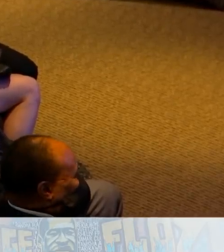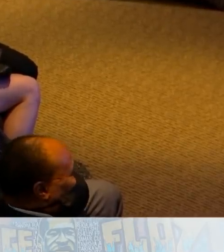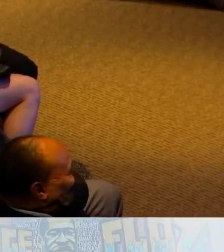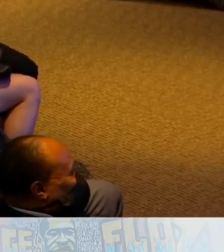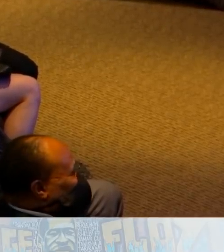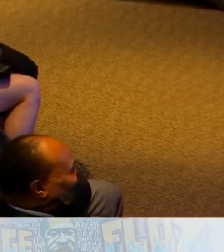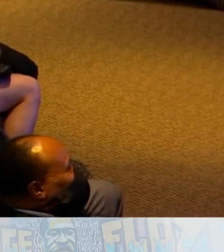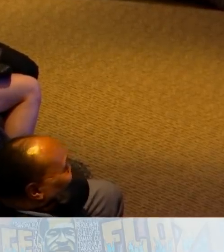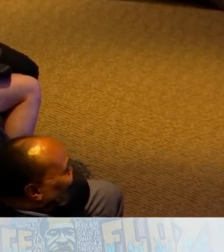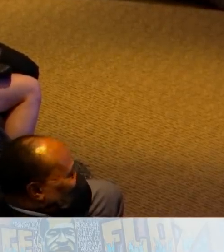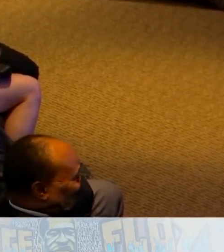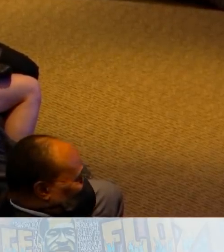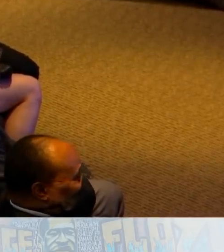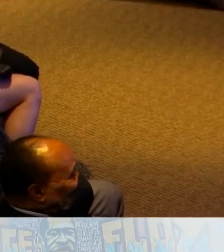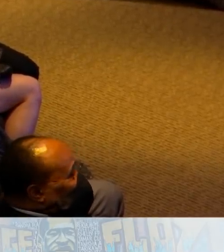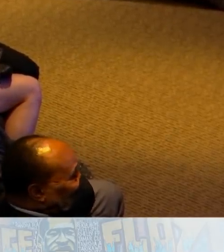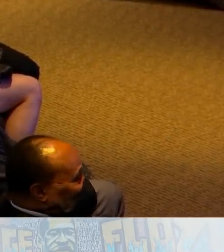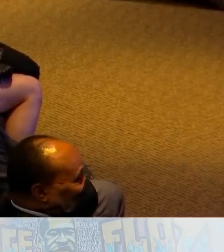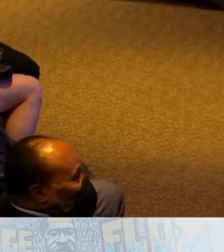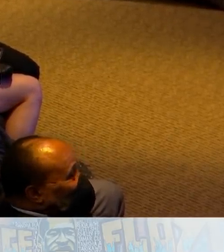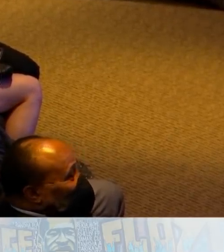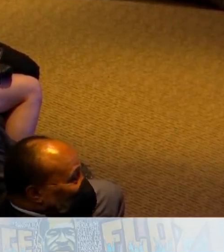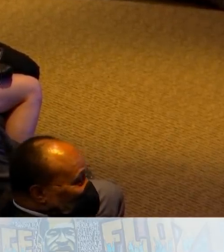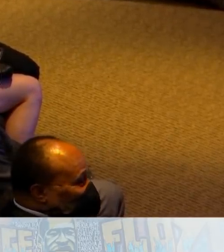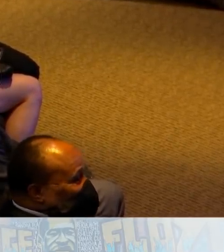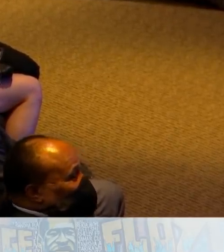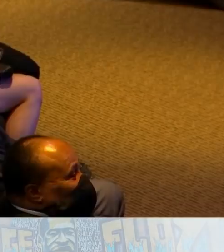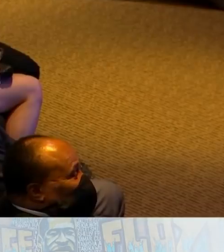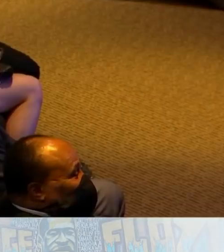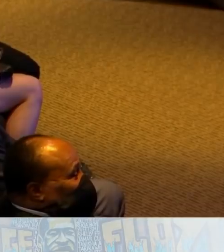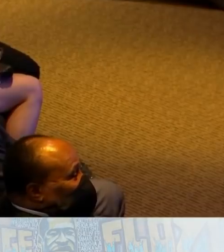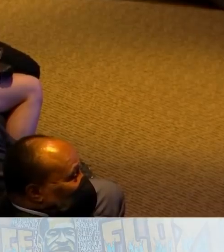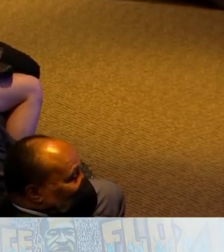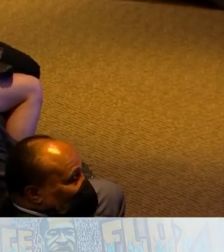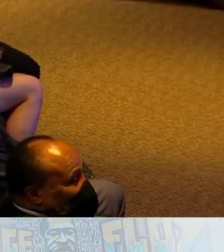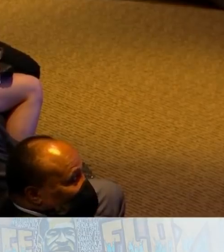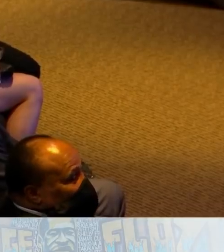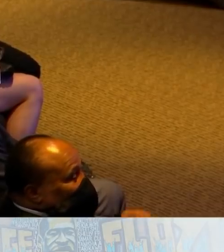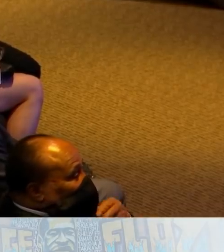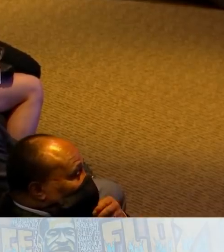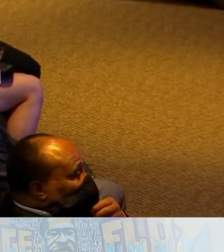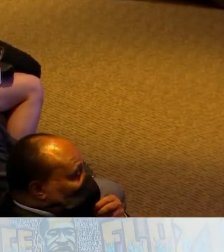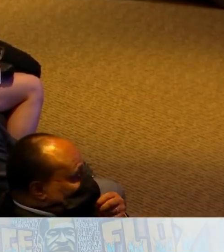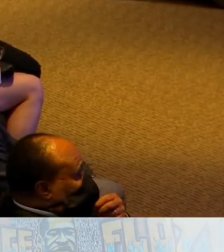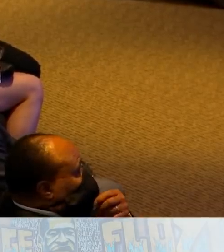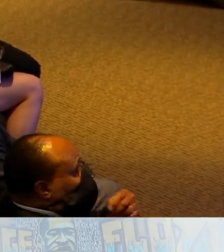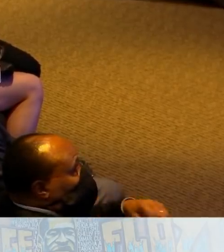AND THEN HE LEADS ME BESIDE THE QUIET STREAMS HE RESTORED MY FAILING